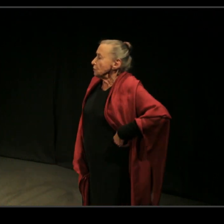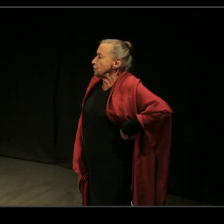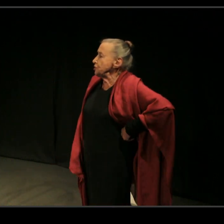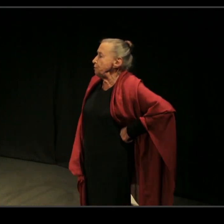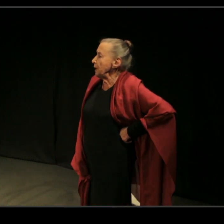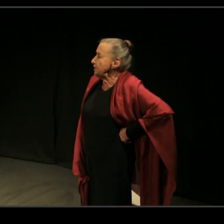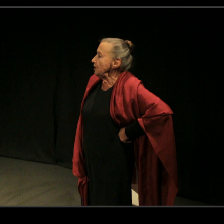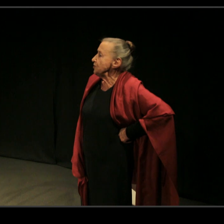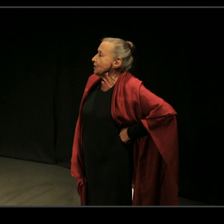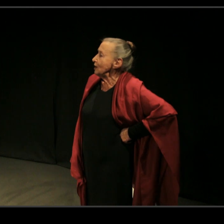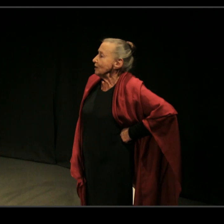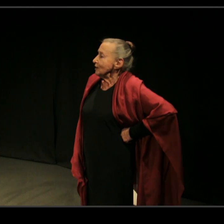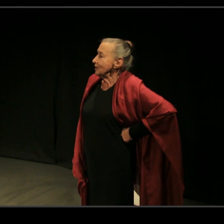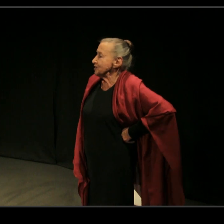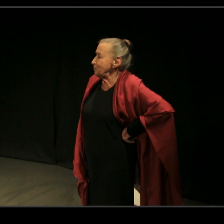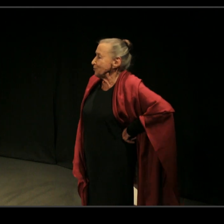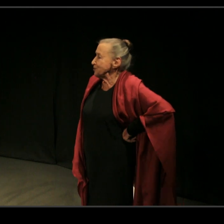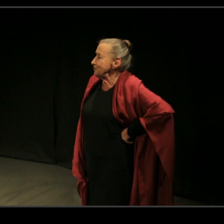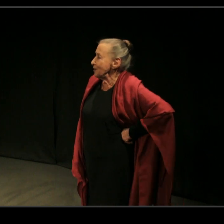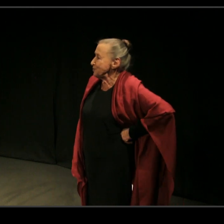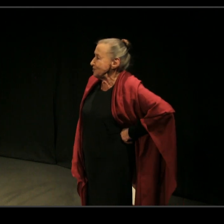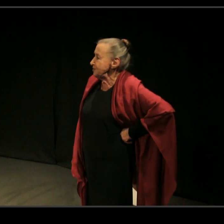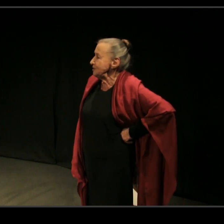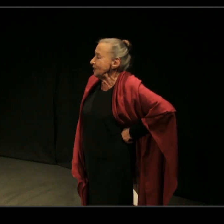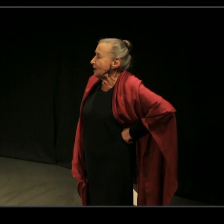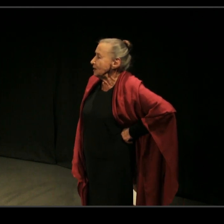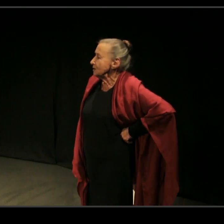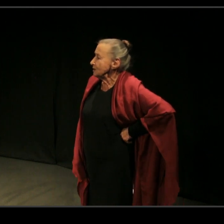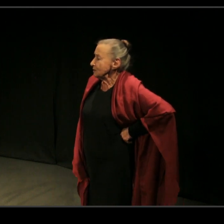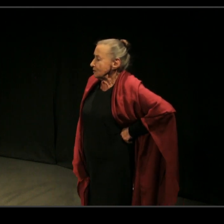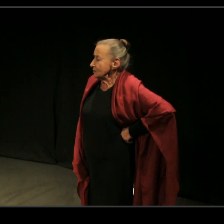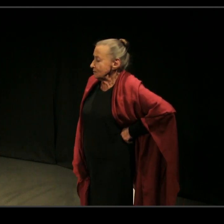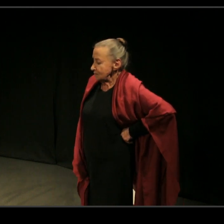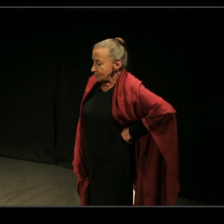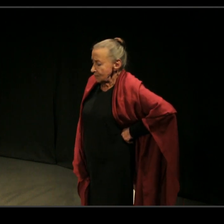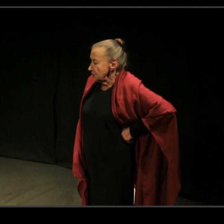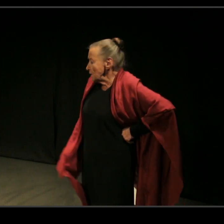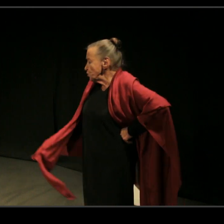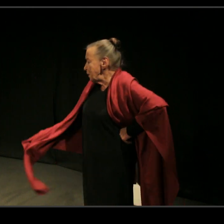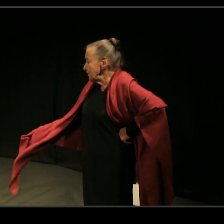Our honest birch is surely lovelier. Since you're so fond of art, Count,